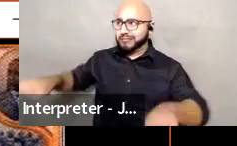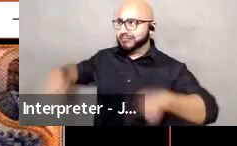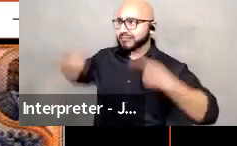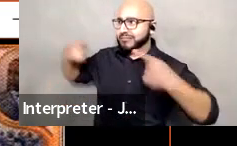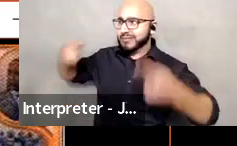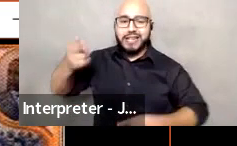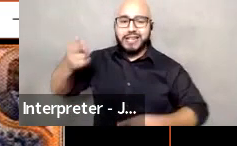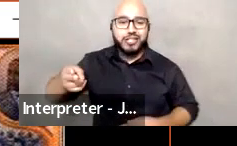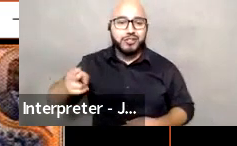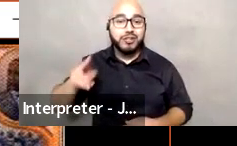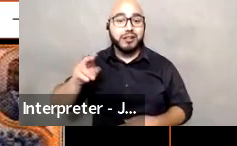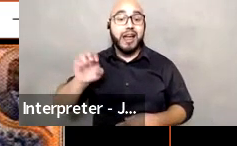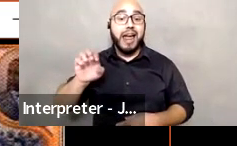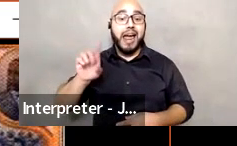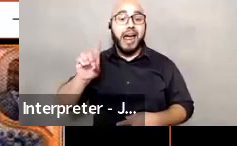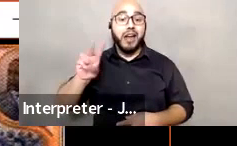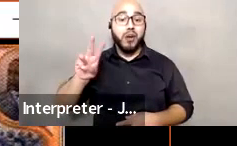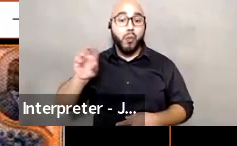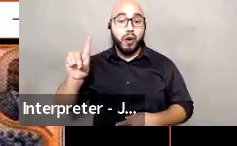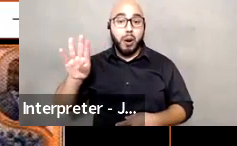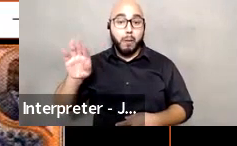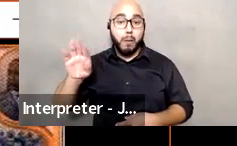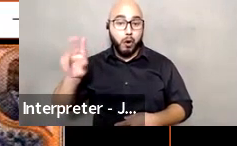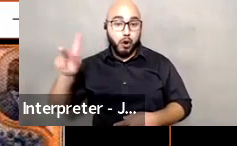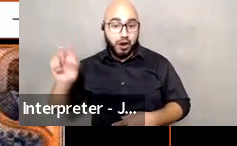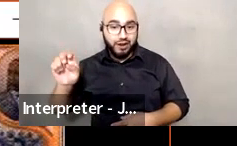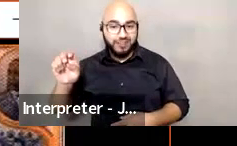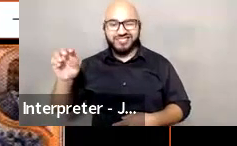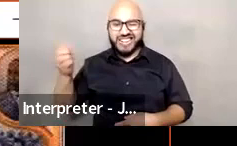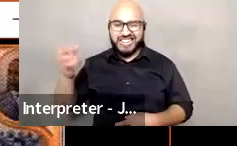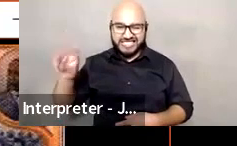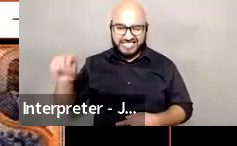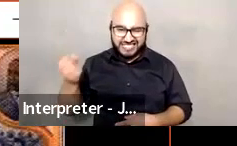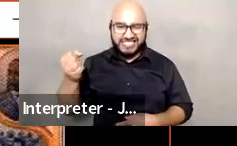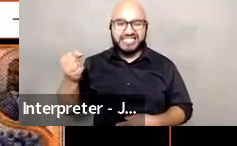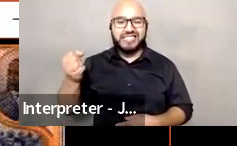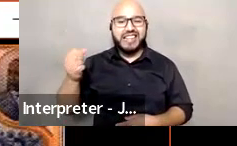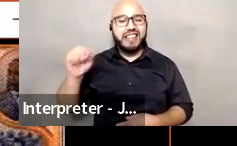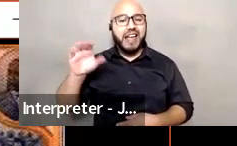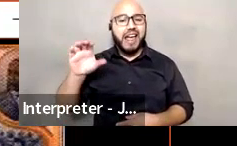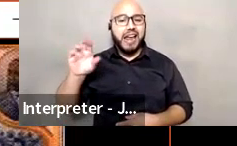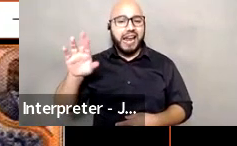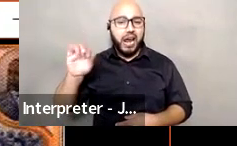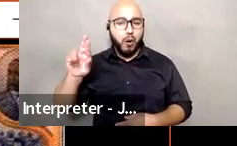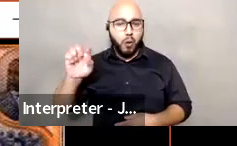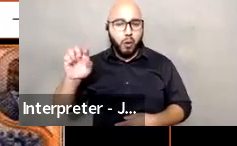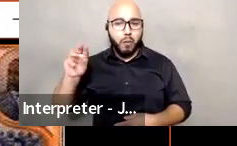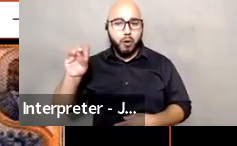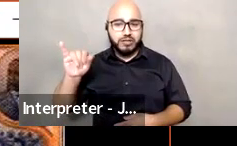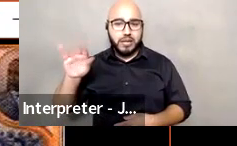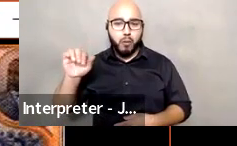In the sixties, then Carol Moseley Braun from Illinois and Barack Obama replaced her.